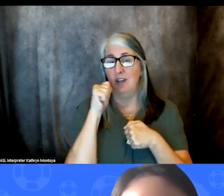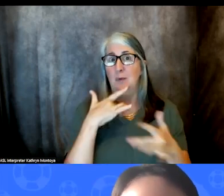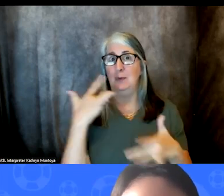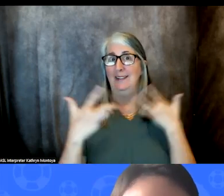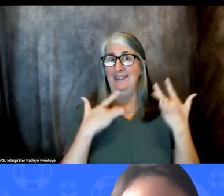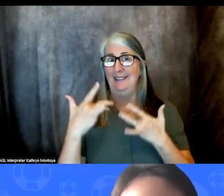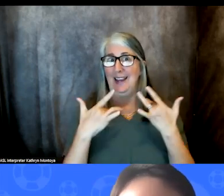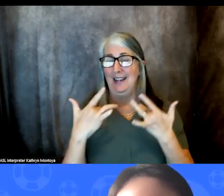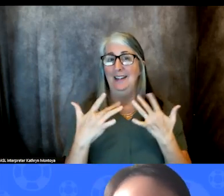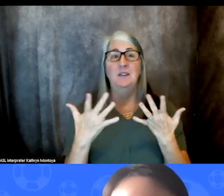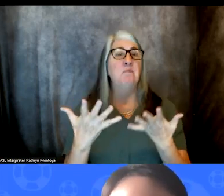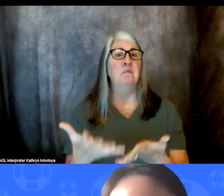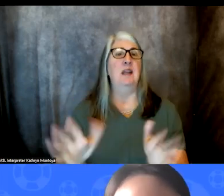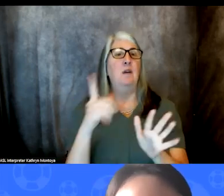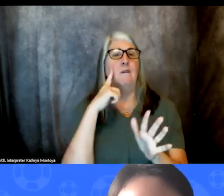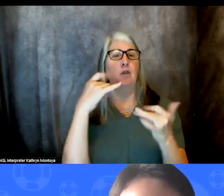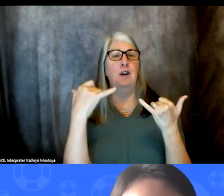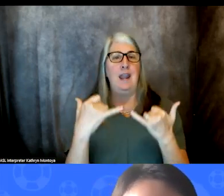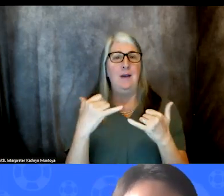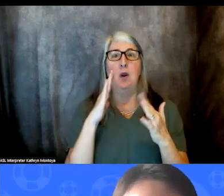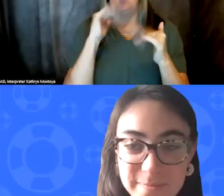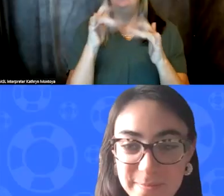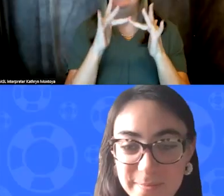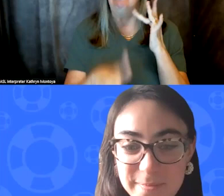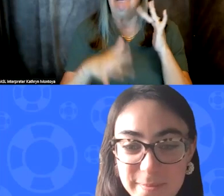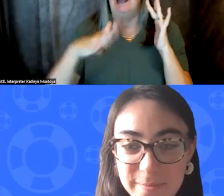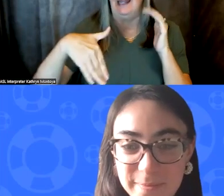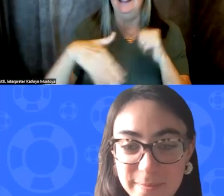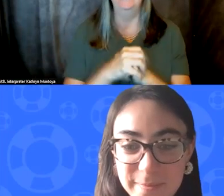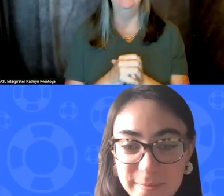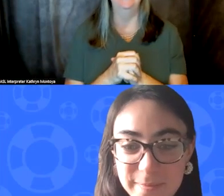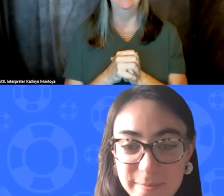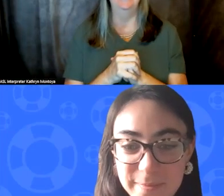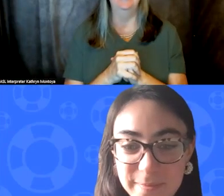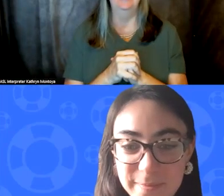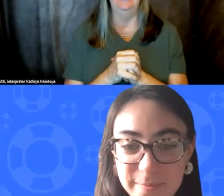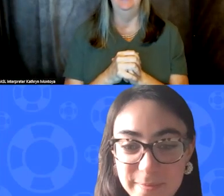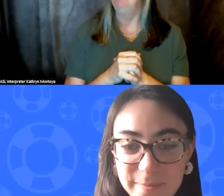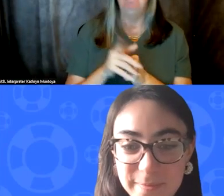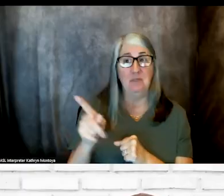THERE AND HOPEFULLY I DID NOT CUT OUT YET. >> NO, YOU DID NOT. THANK